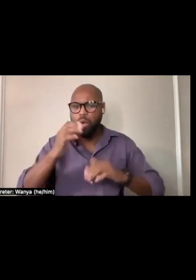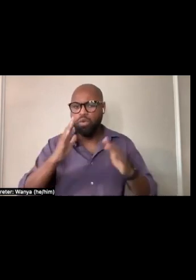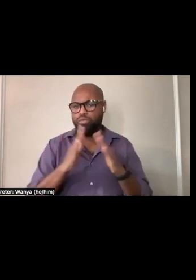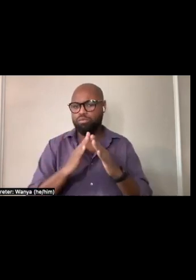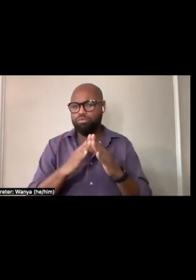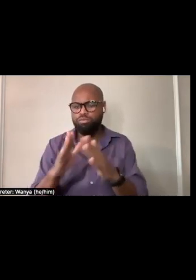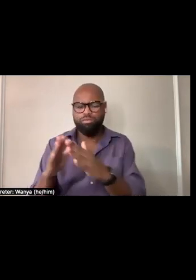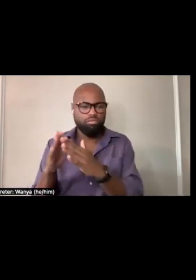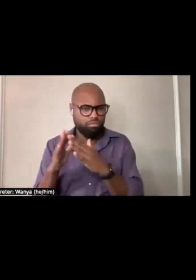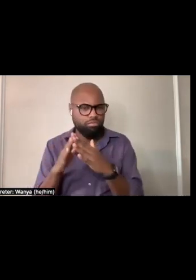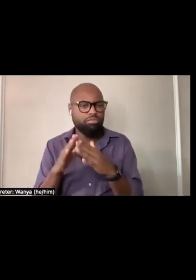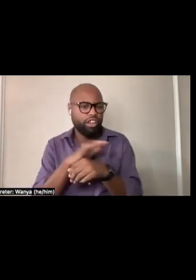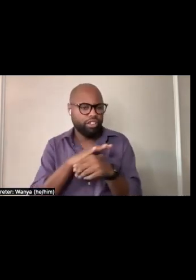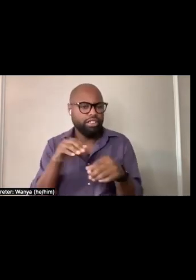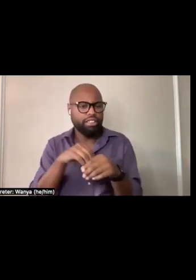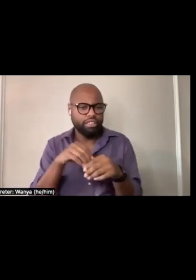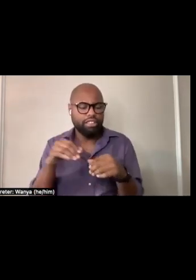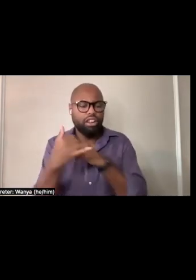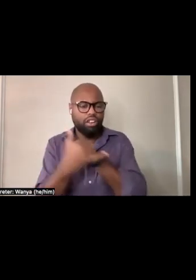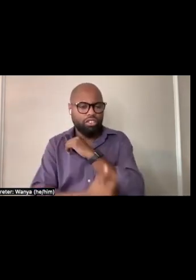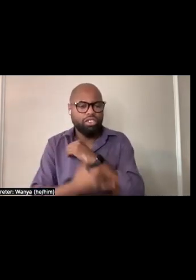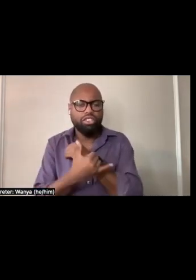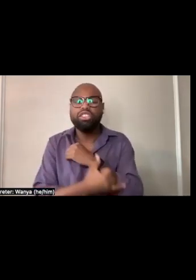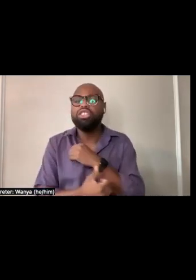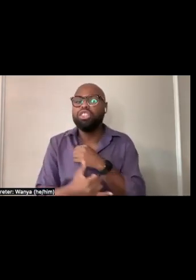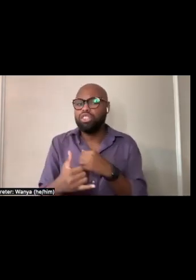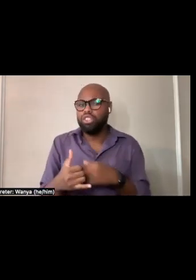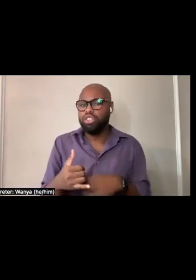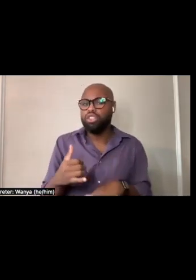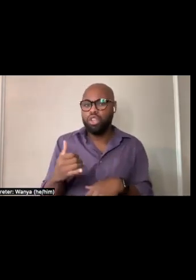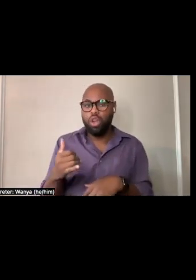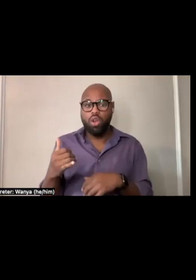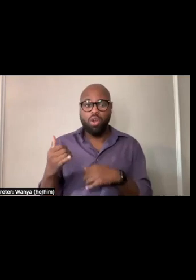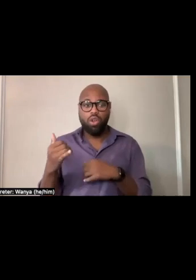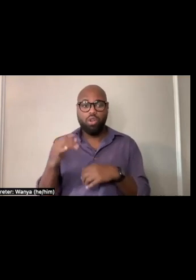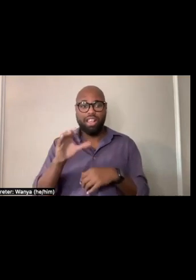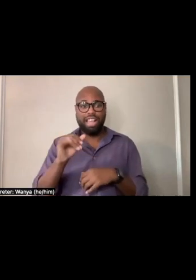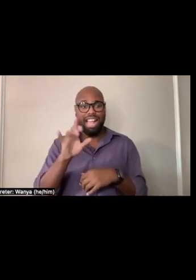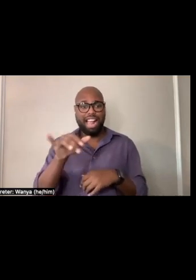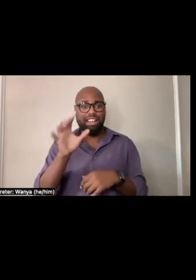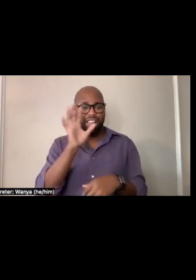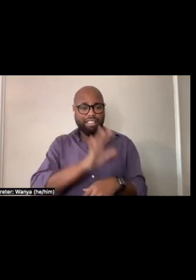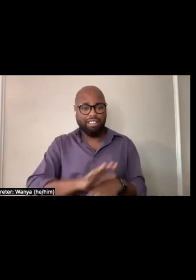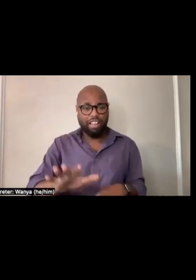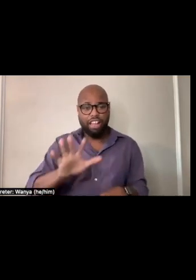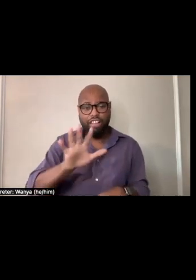the county estimated that about 5,400 more affordable units are needed to meet demand.